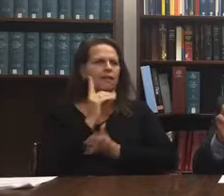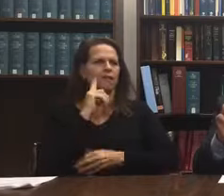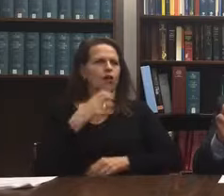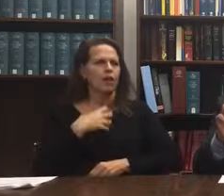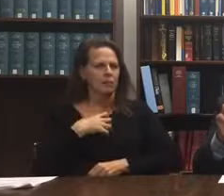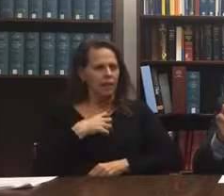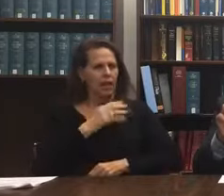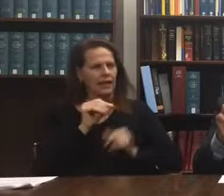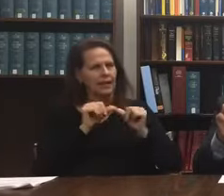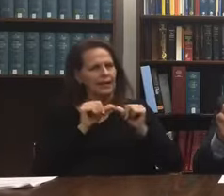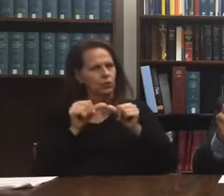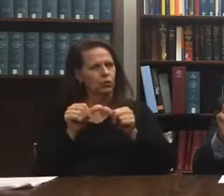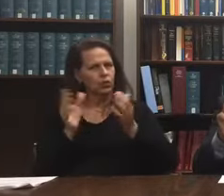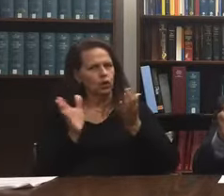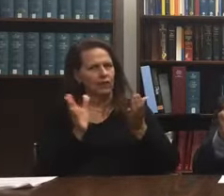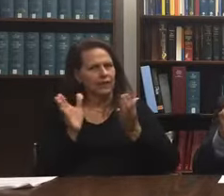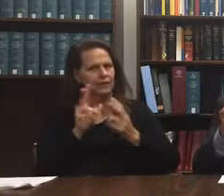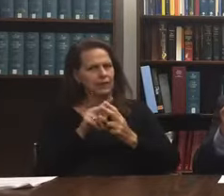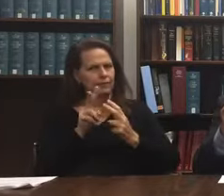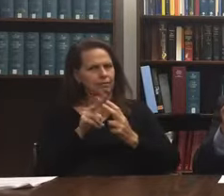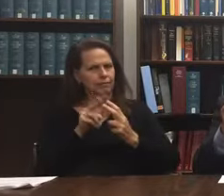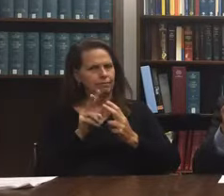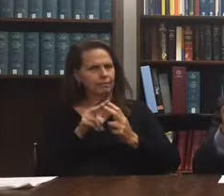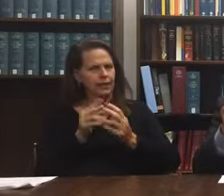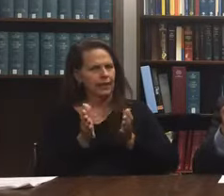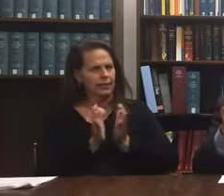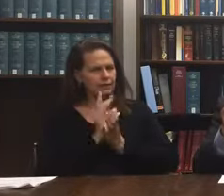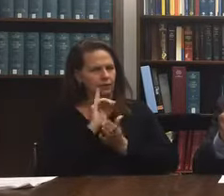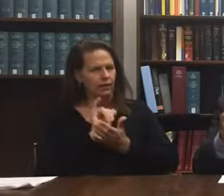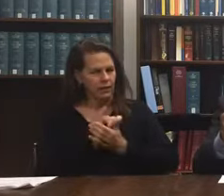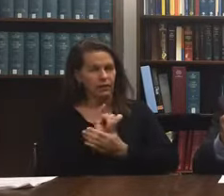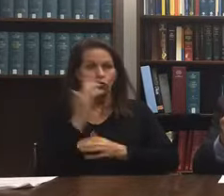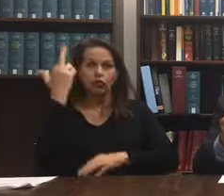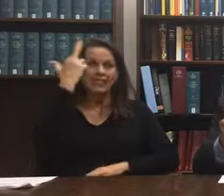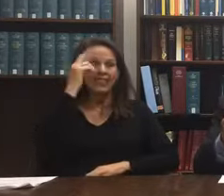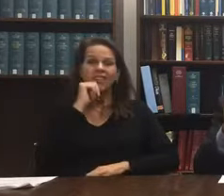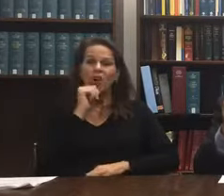continued services and the reason you don't want to wait is you don't wanna